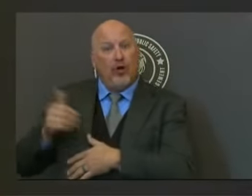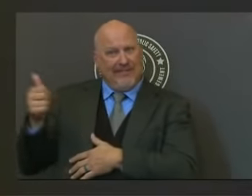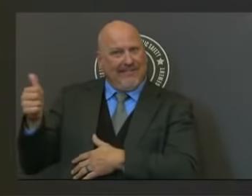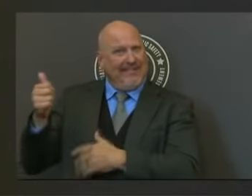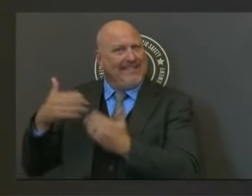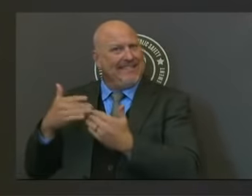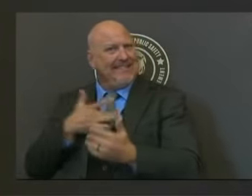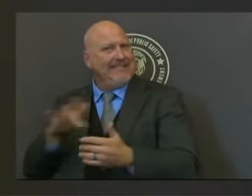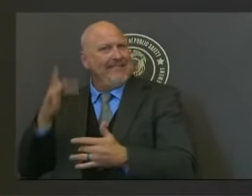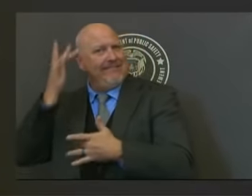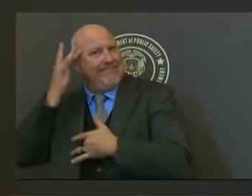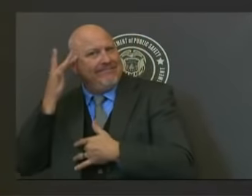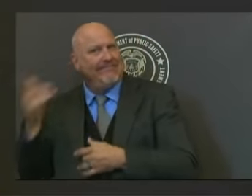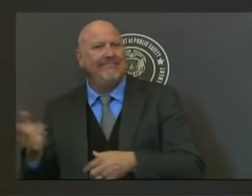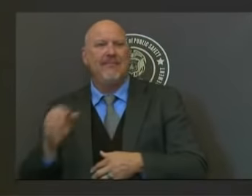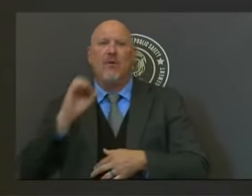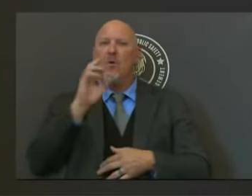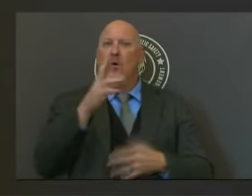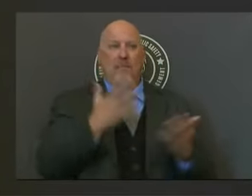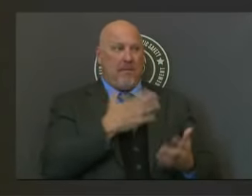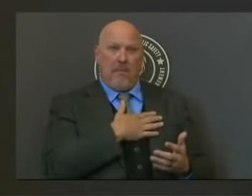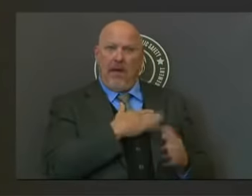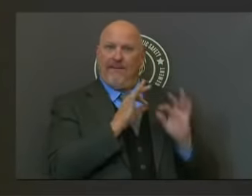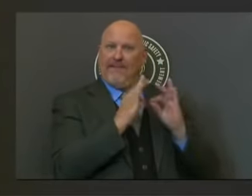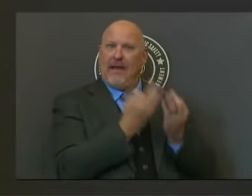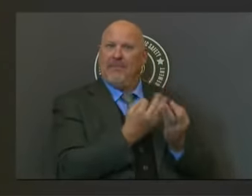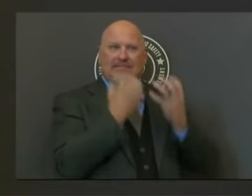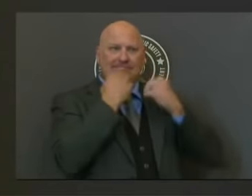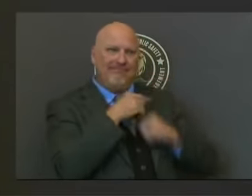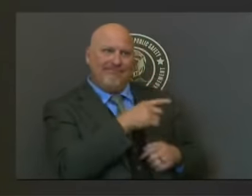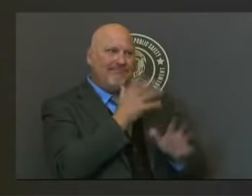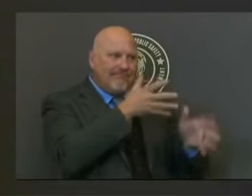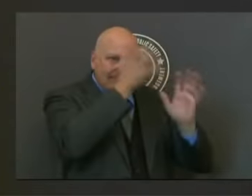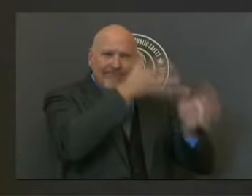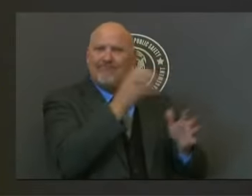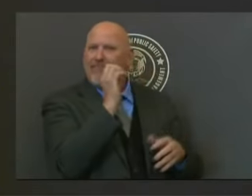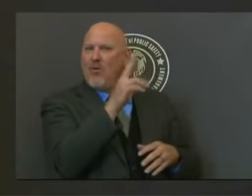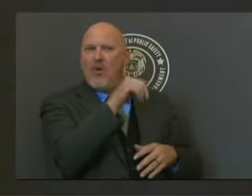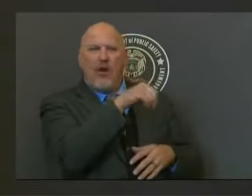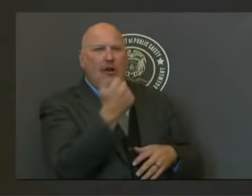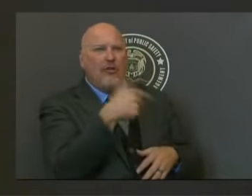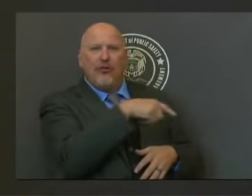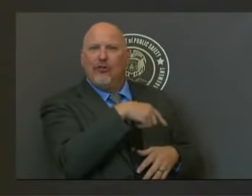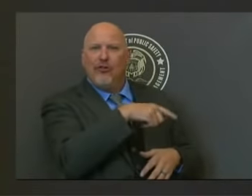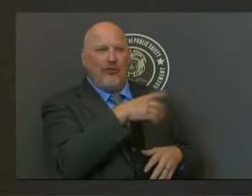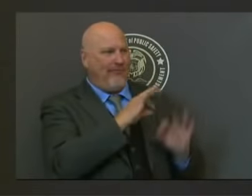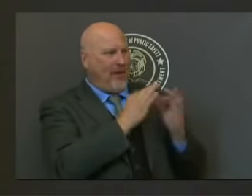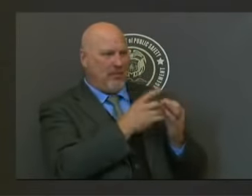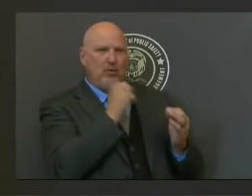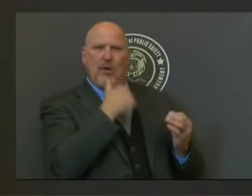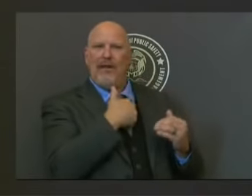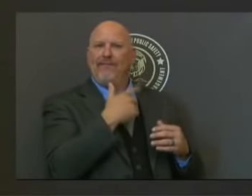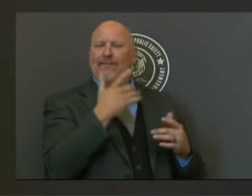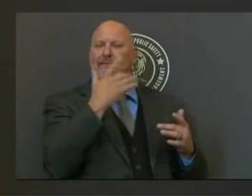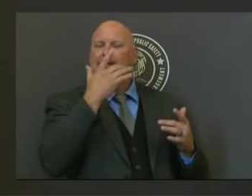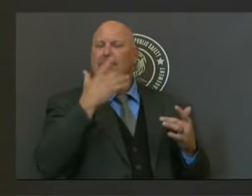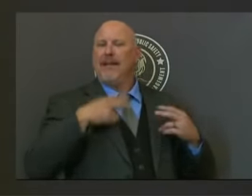interact with them because they're more vulnerable